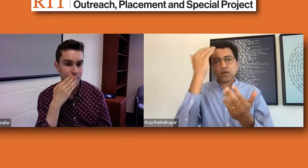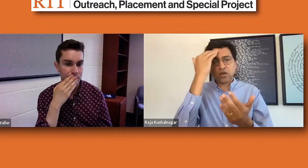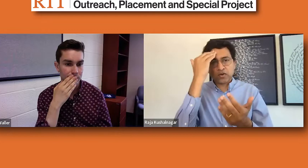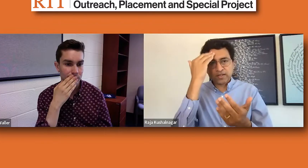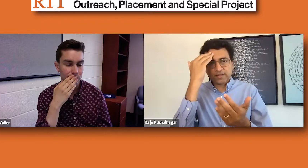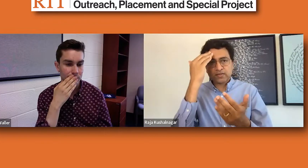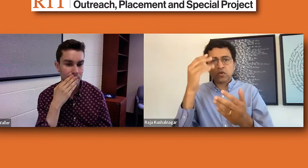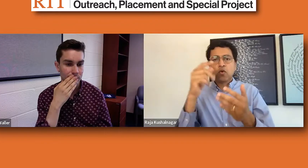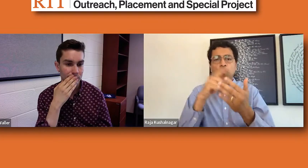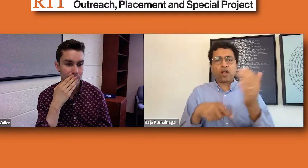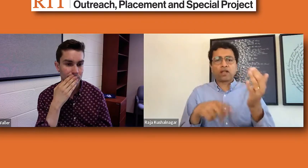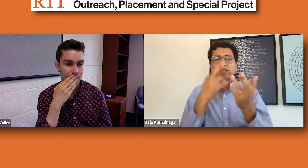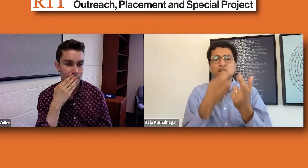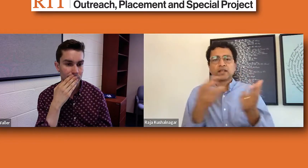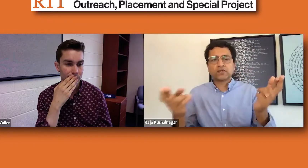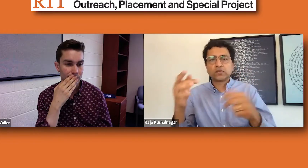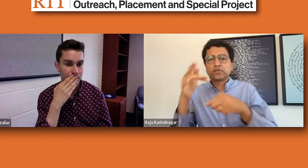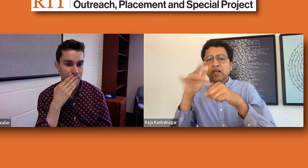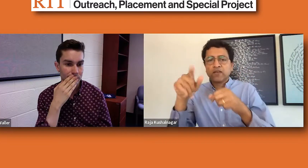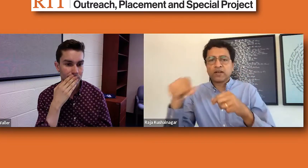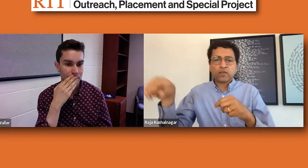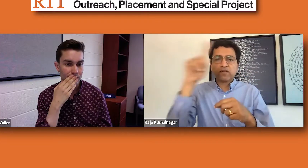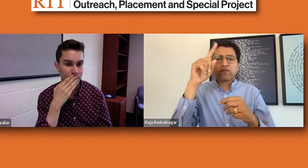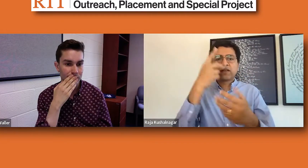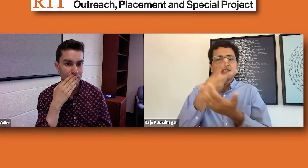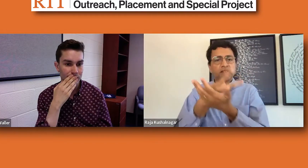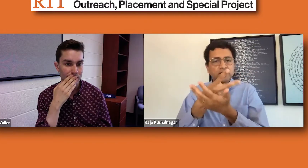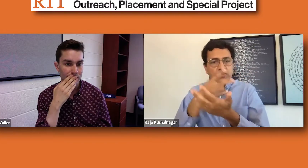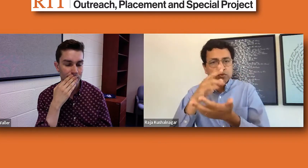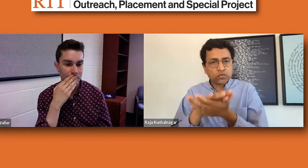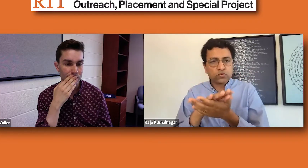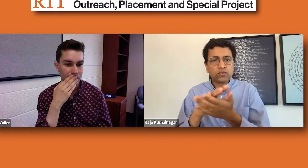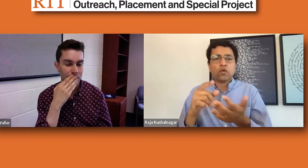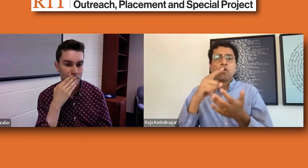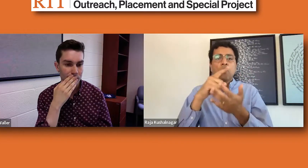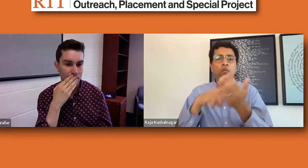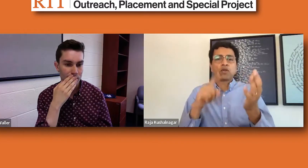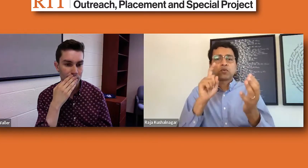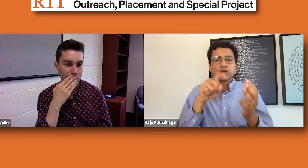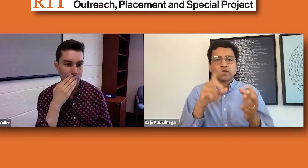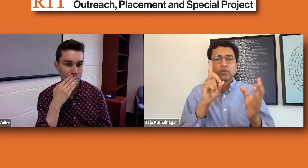can really give them the upper hand and give them the resources that they may not have known